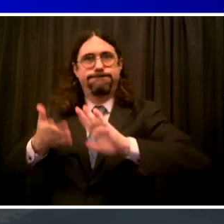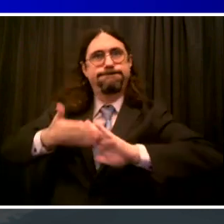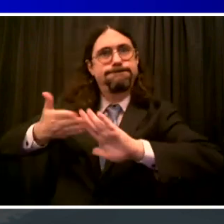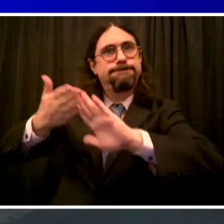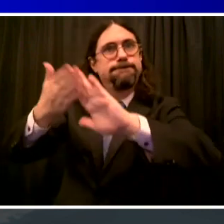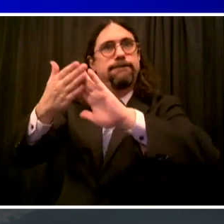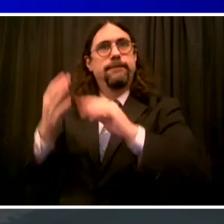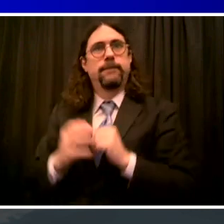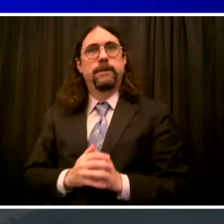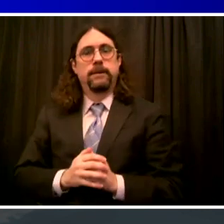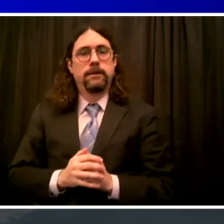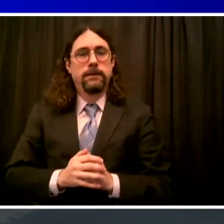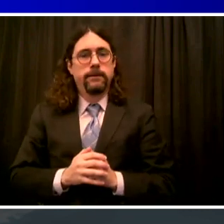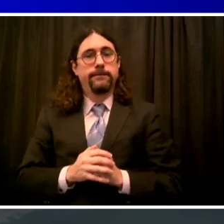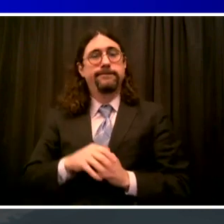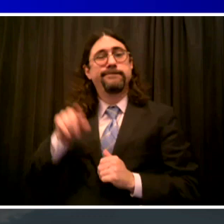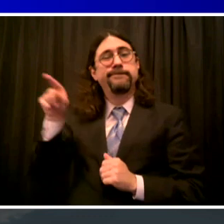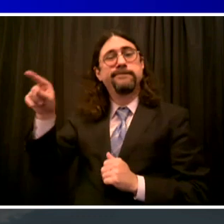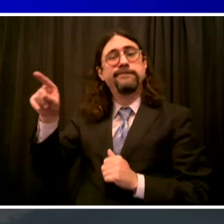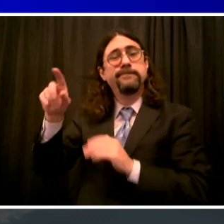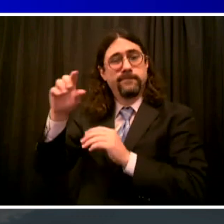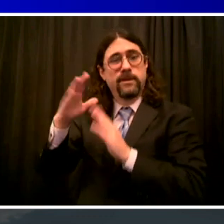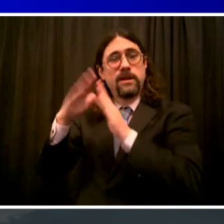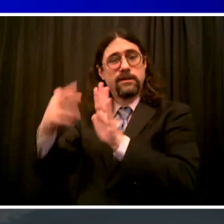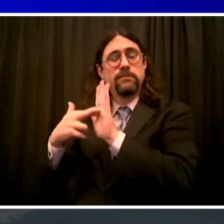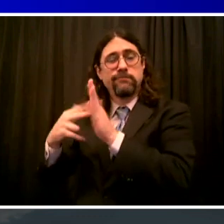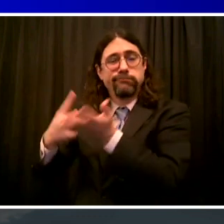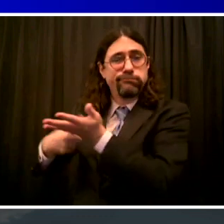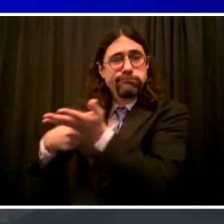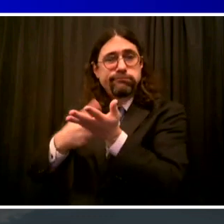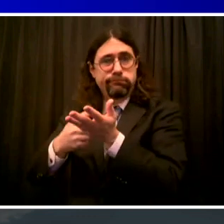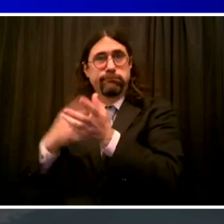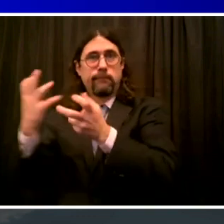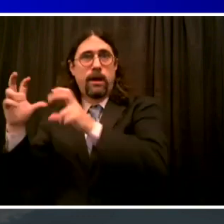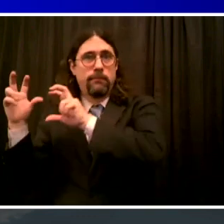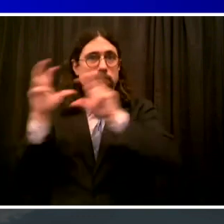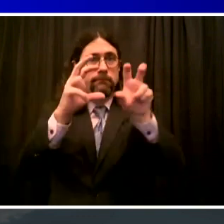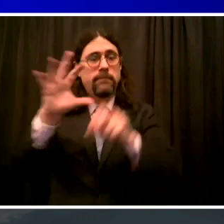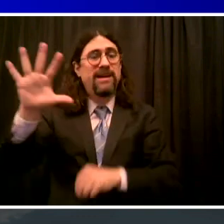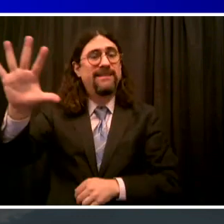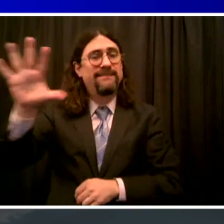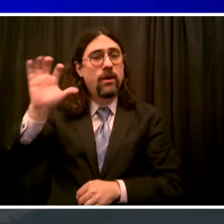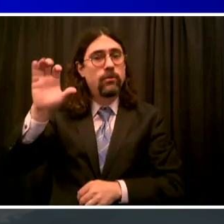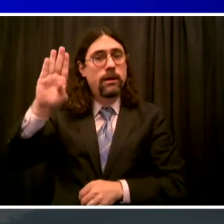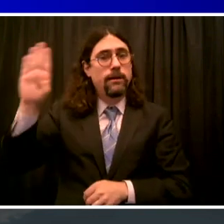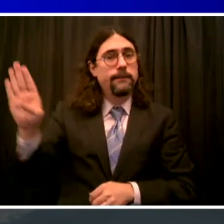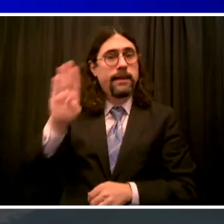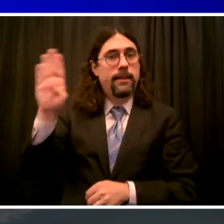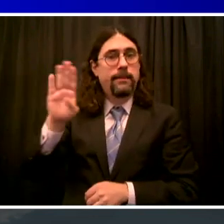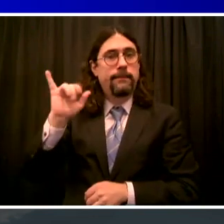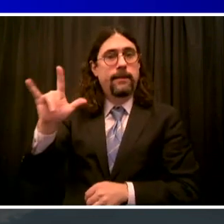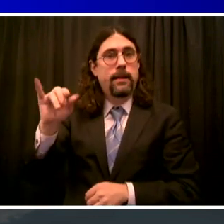EFFECTIVE SO EVERYONE GETS SERVED.